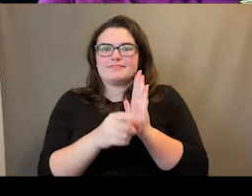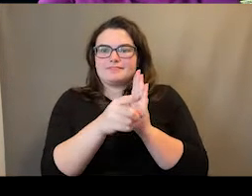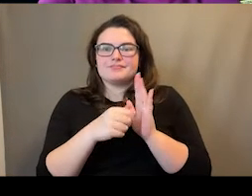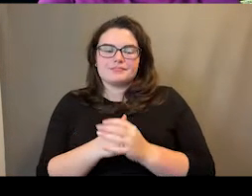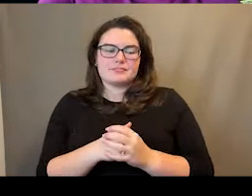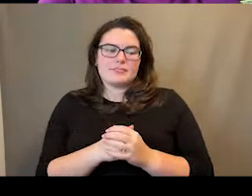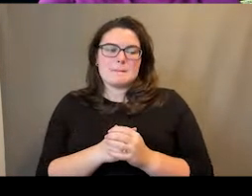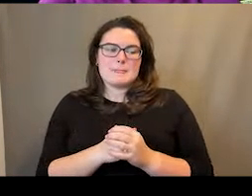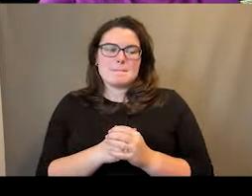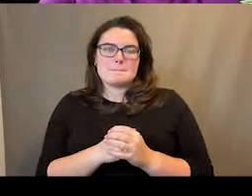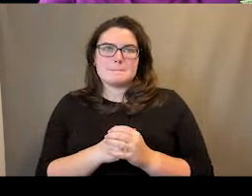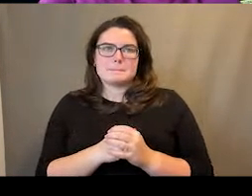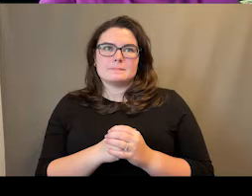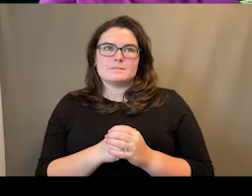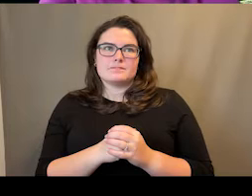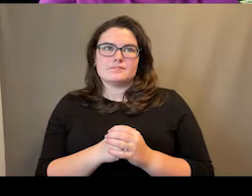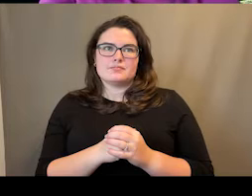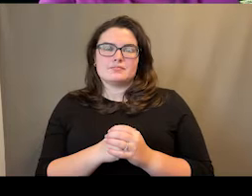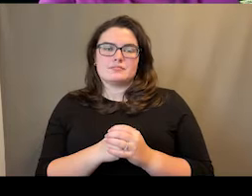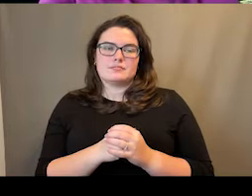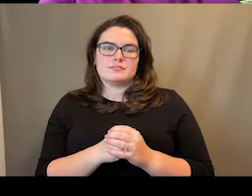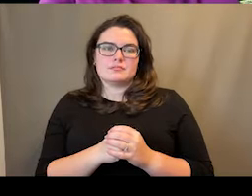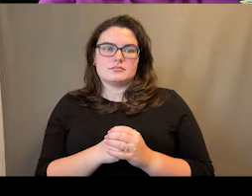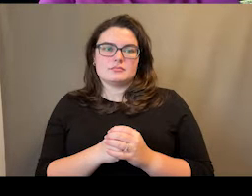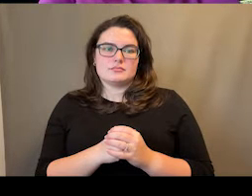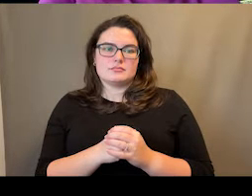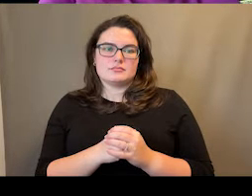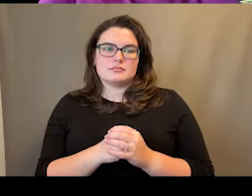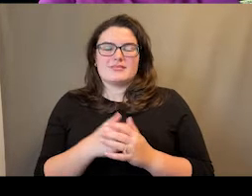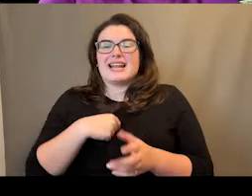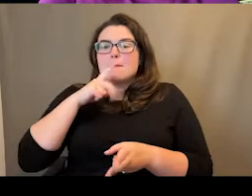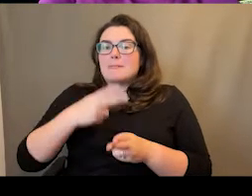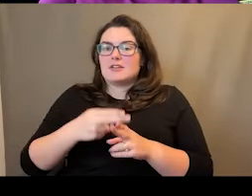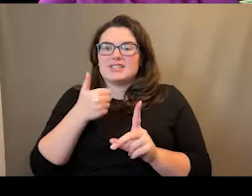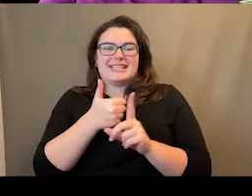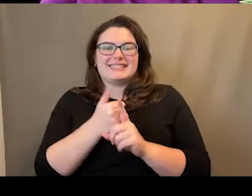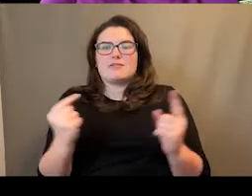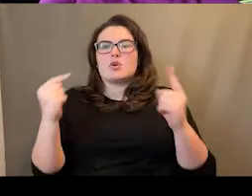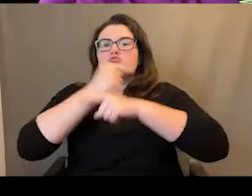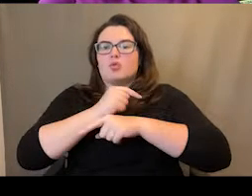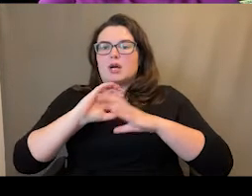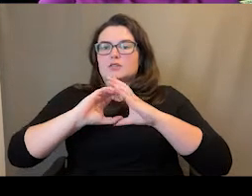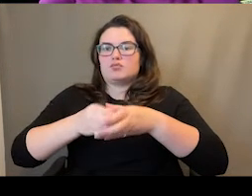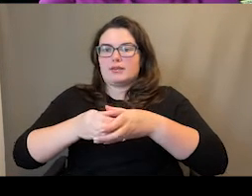that stem from human behavior and choices. I mentioned that this is a cross directorate program.